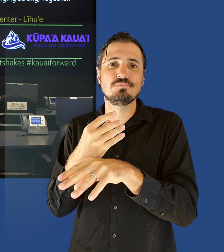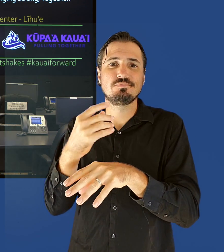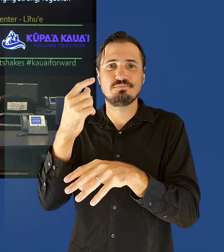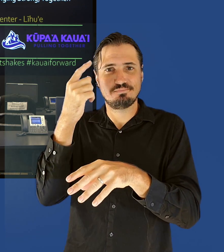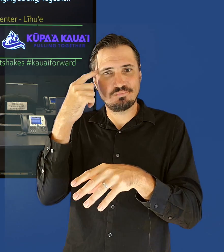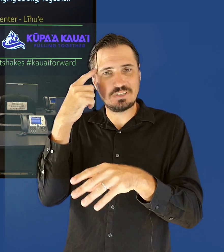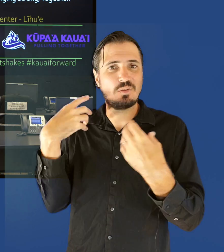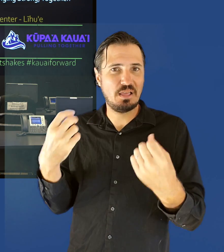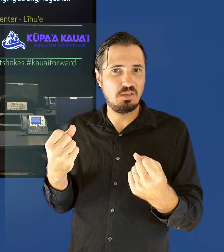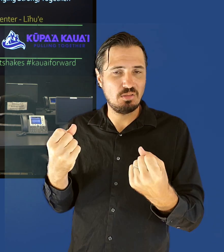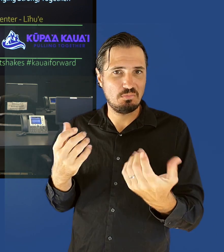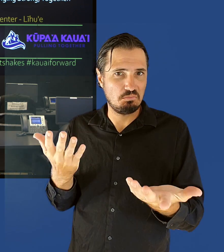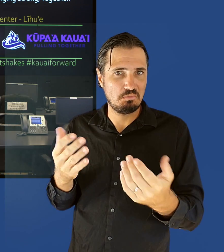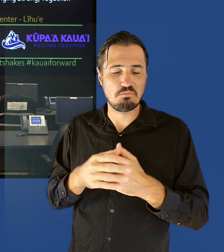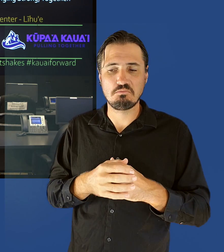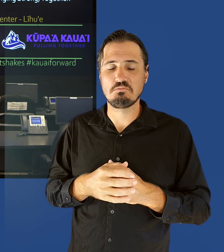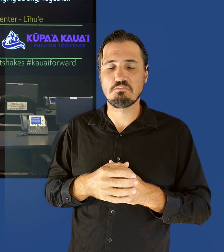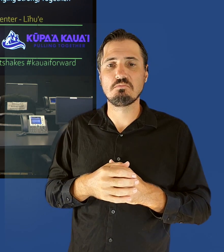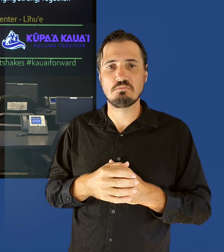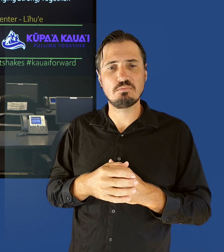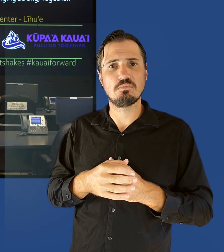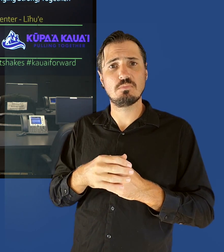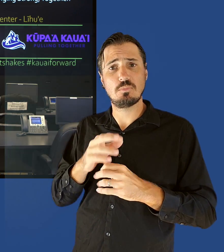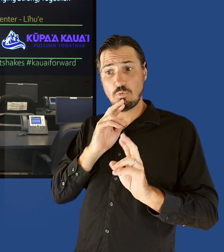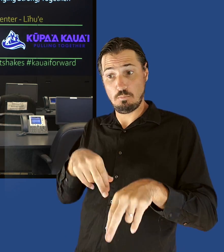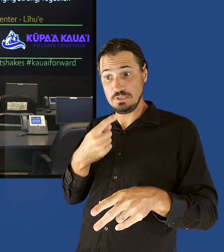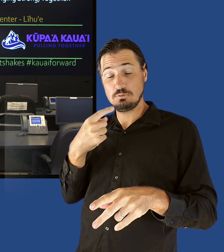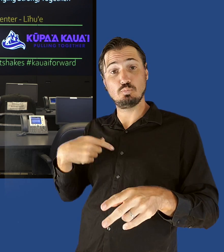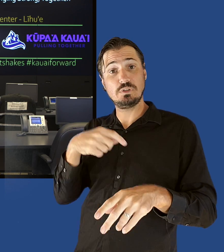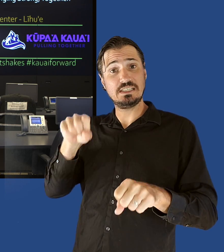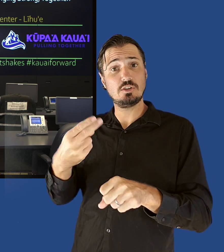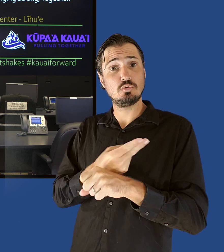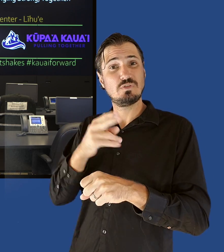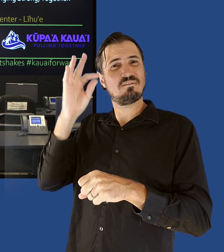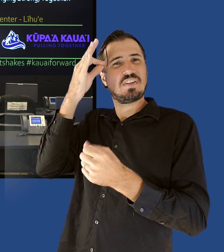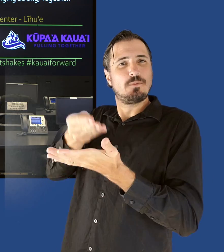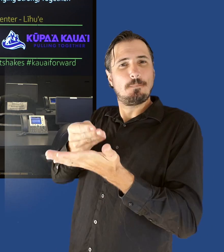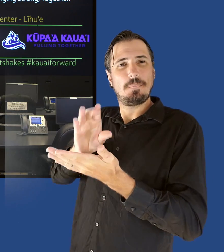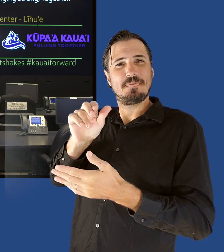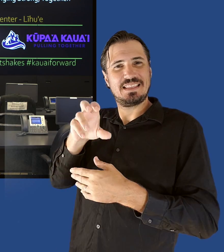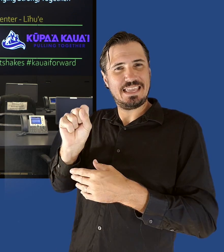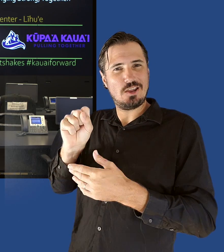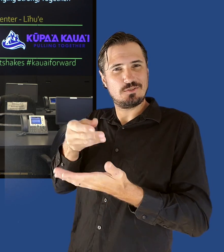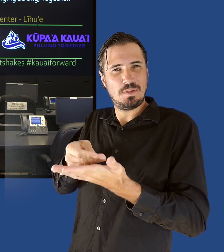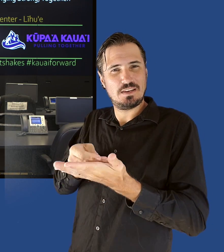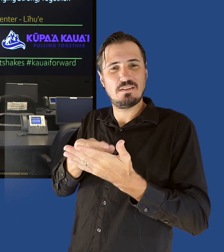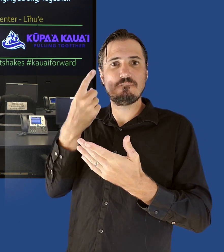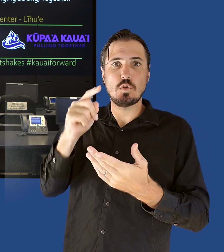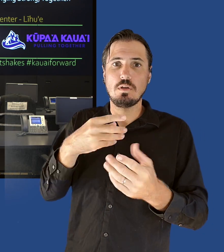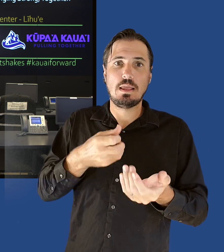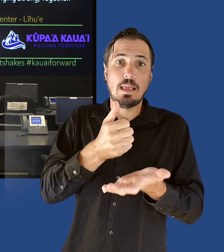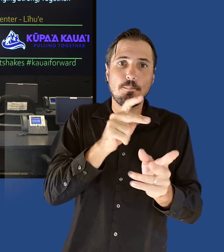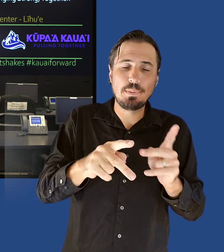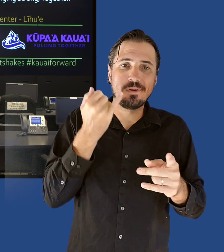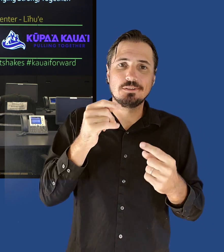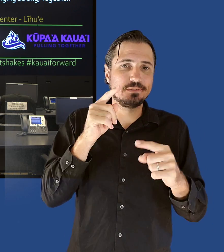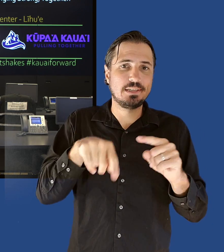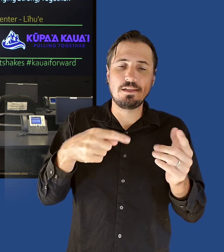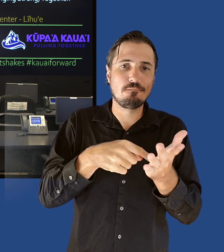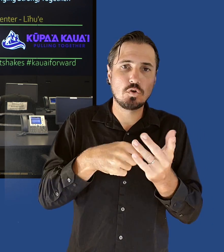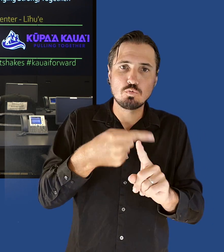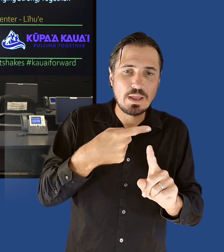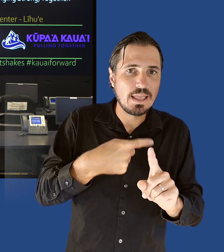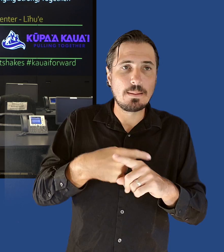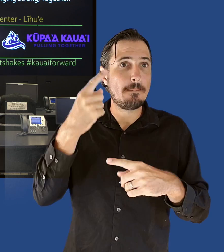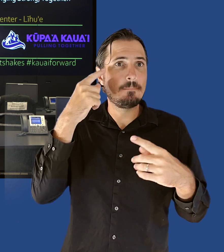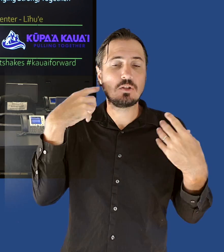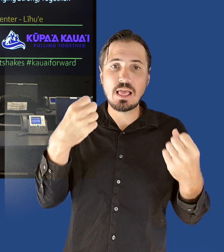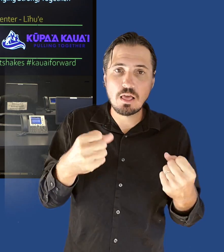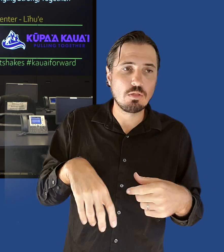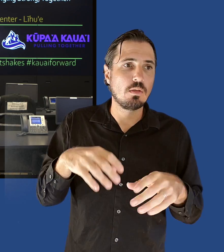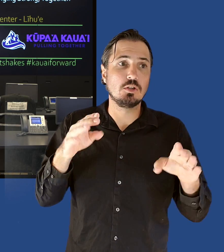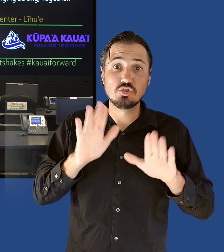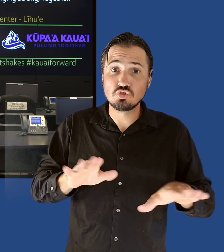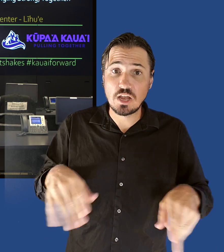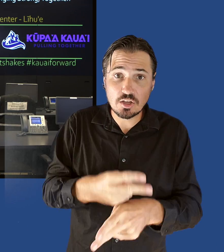The report recommends using CARES Act funds for direct assistance programs such as rental assistance, small business loans, child care programs, and behavioral health programs.